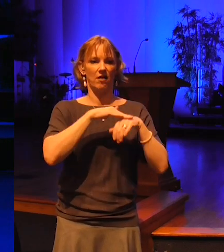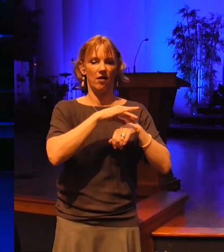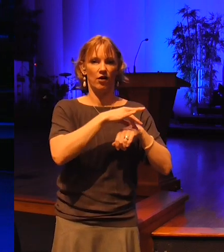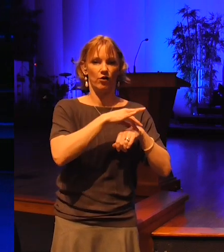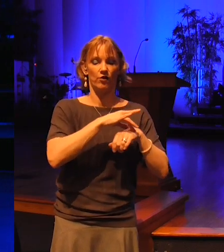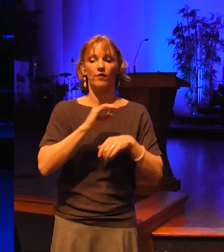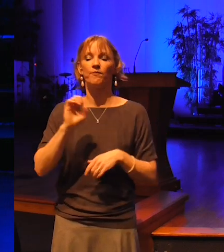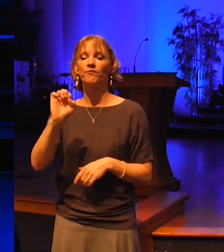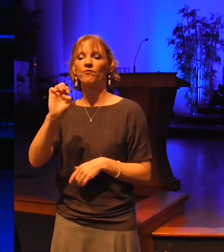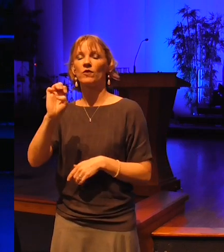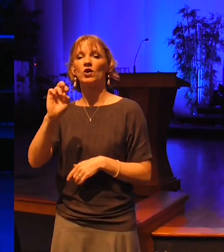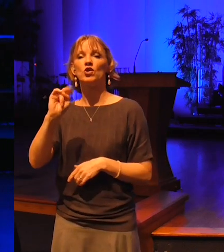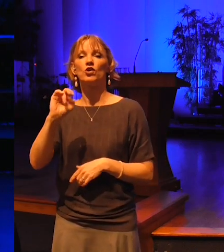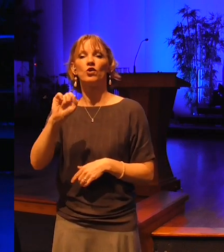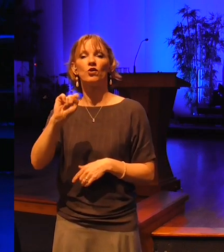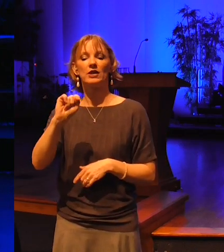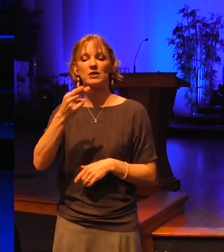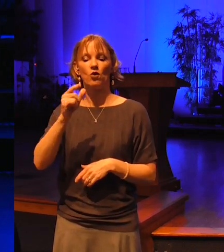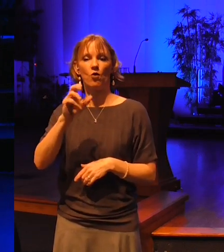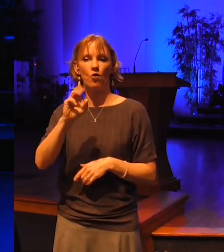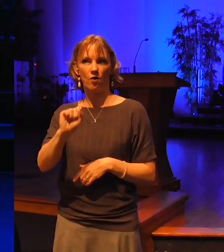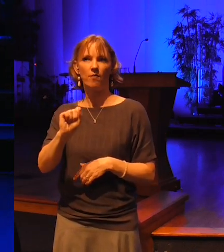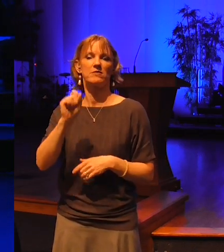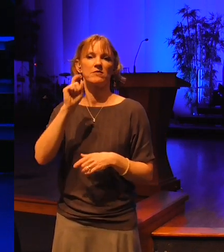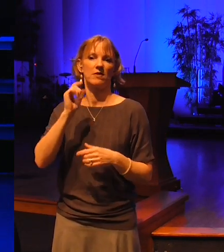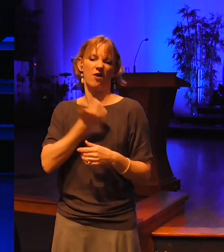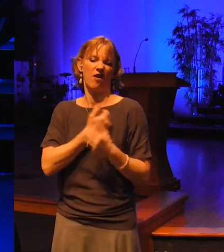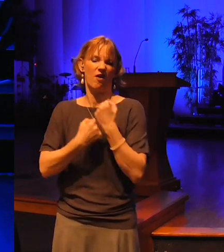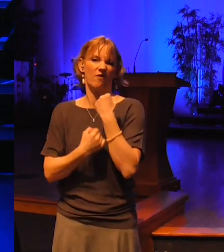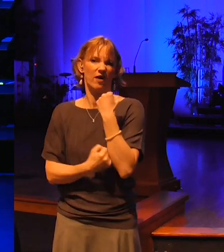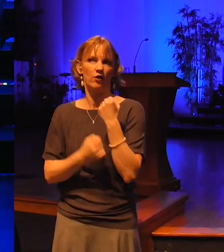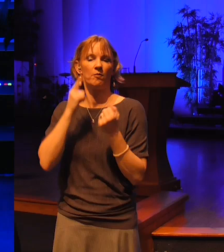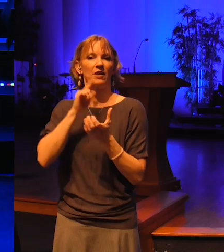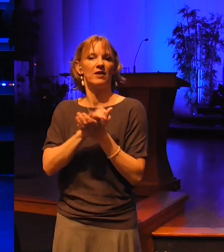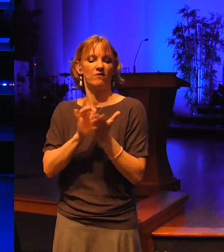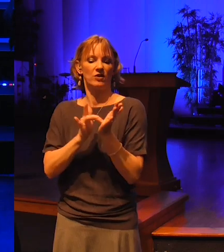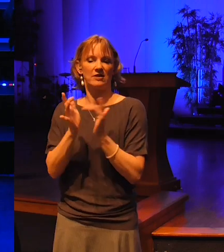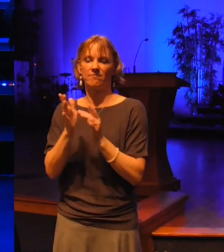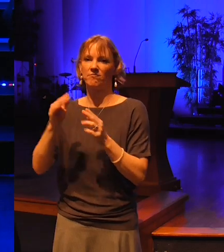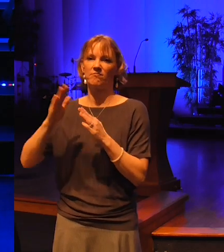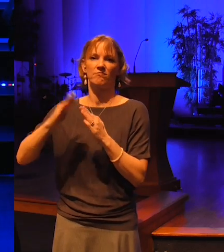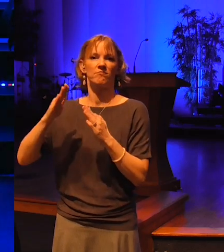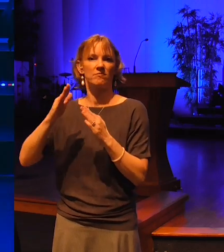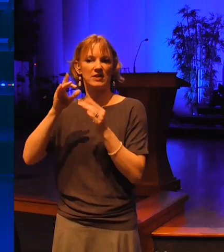believed that Jesus was the greatest spiritual teacher of all time and he shares about him